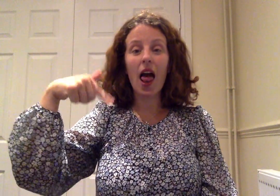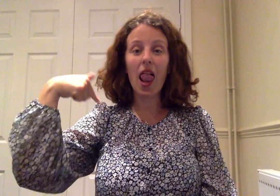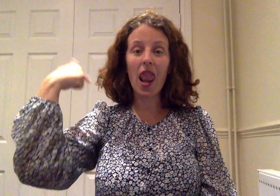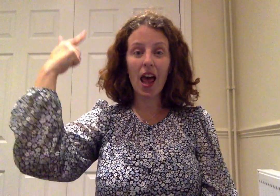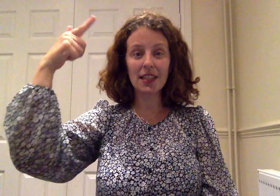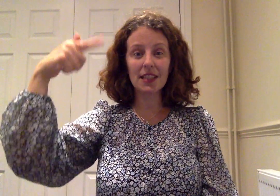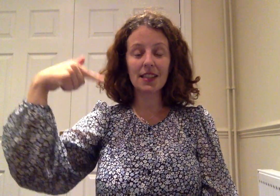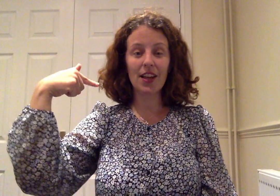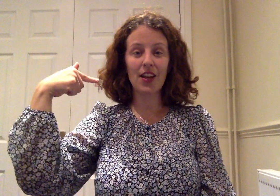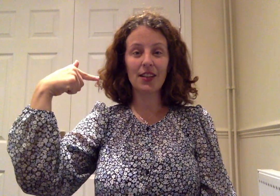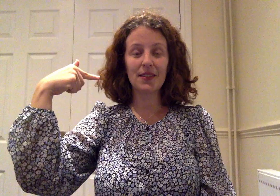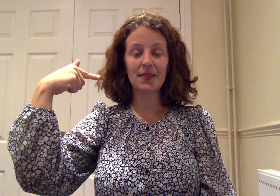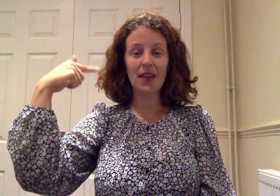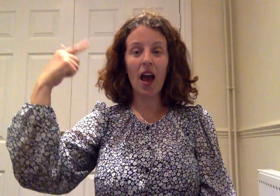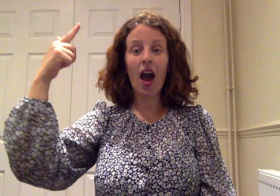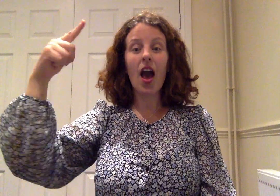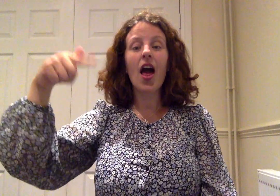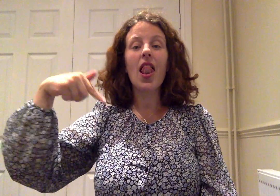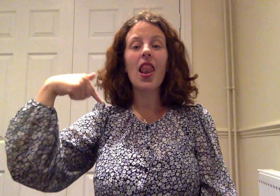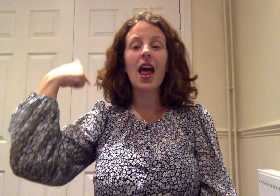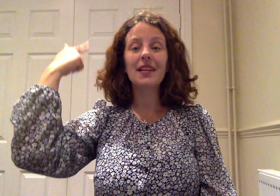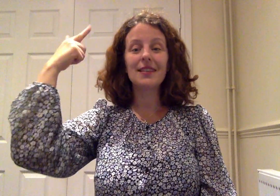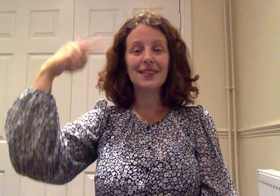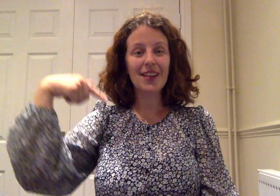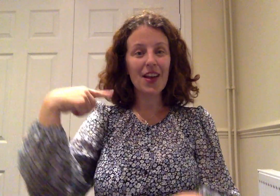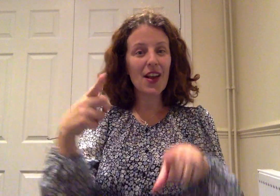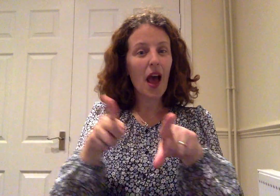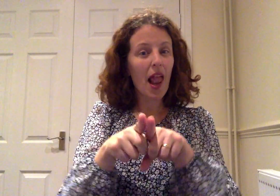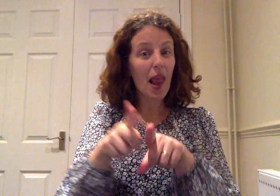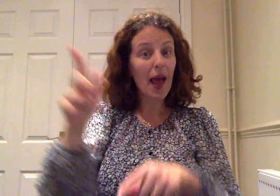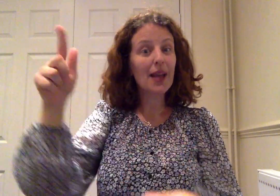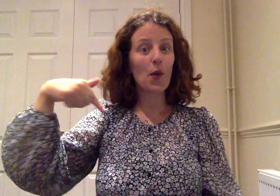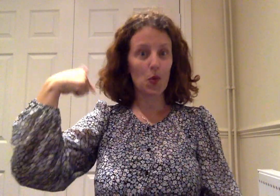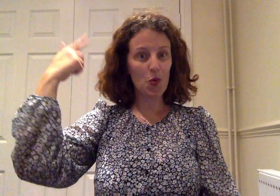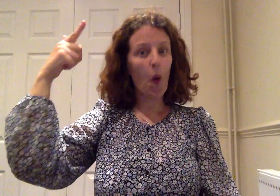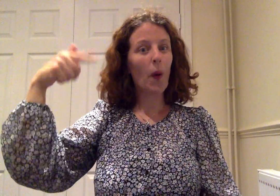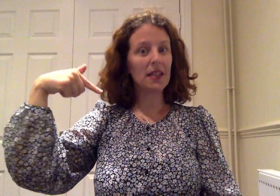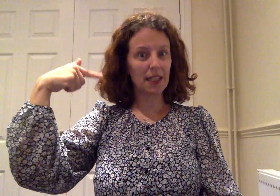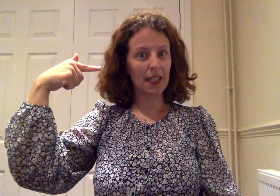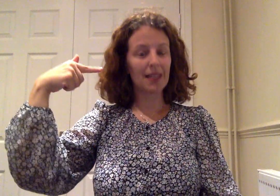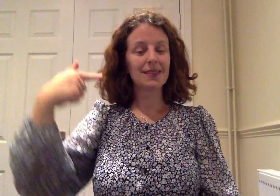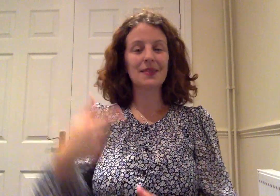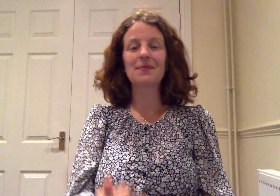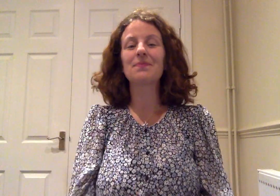London like noisy